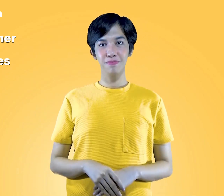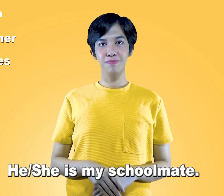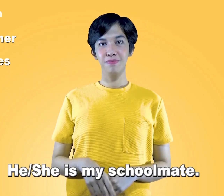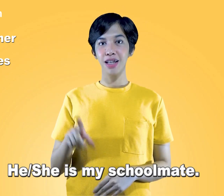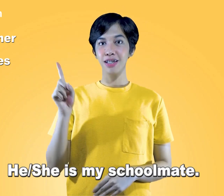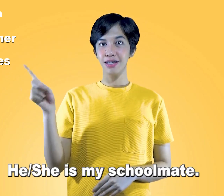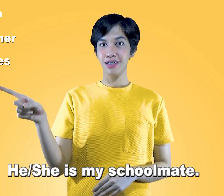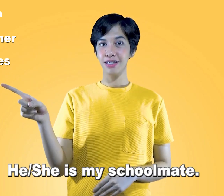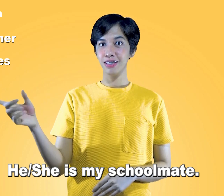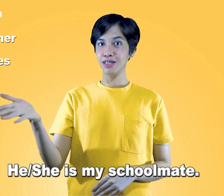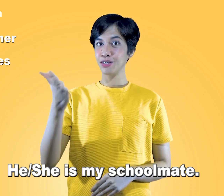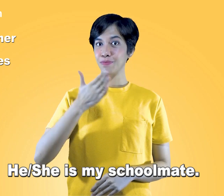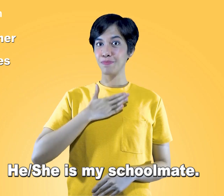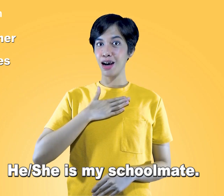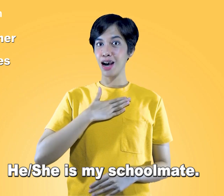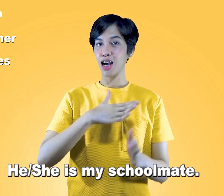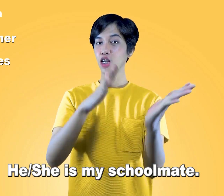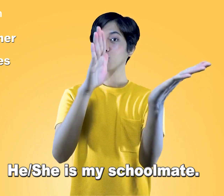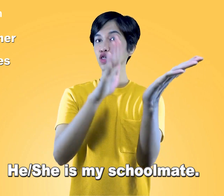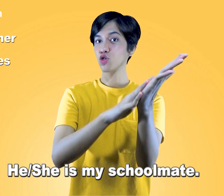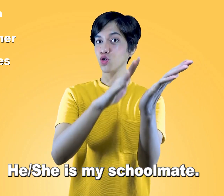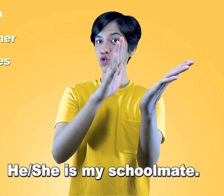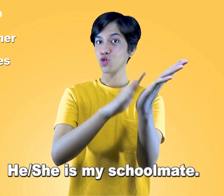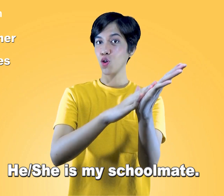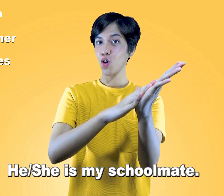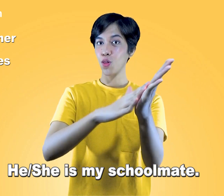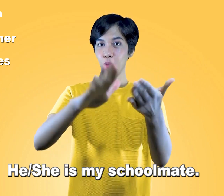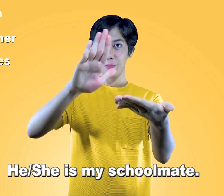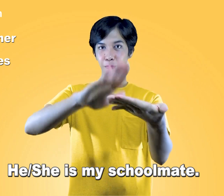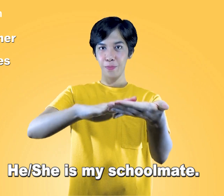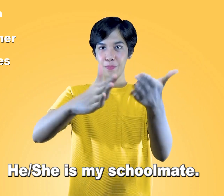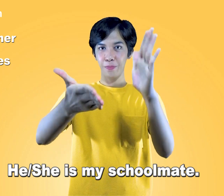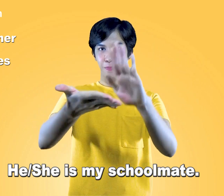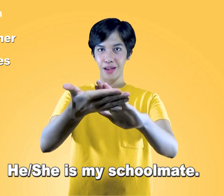He/She is my schoolmate.